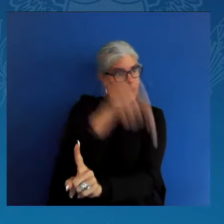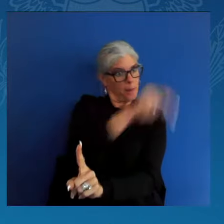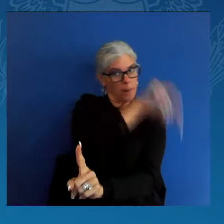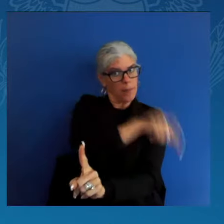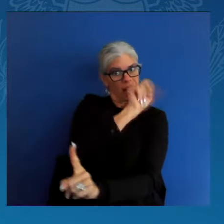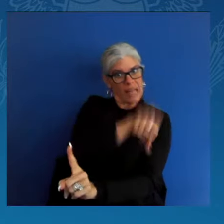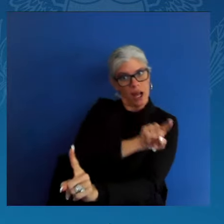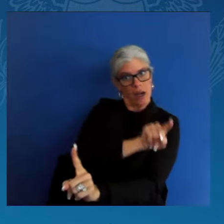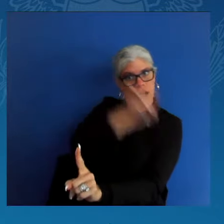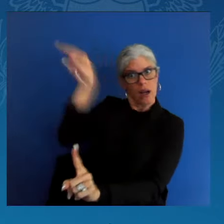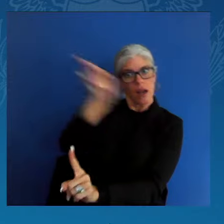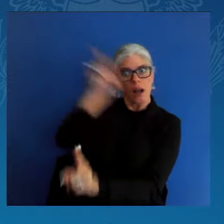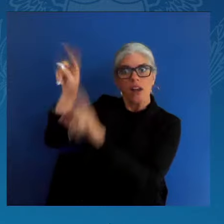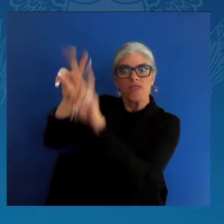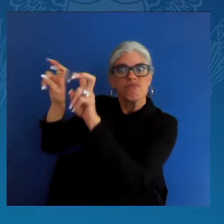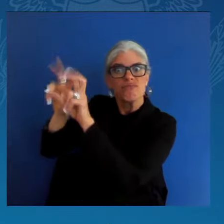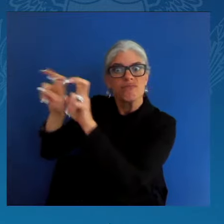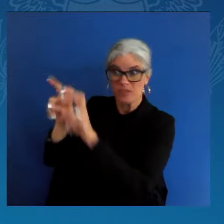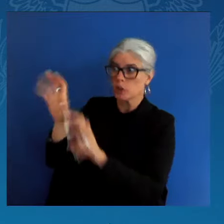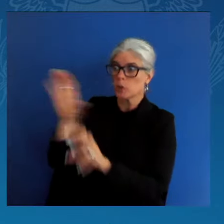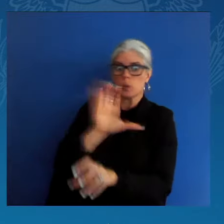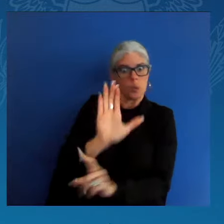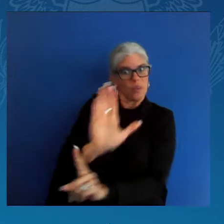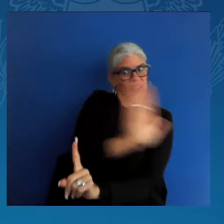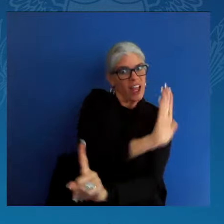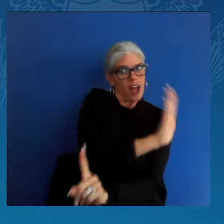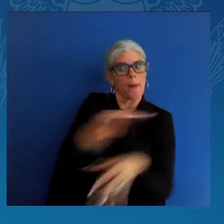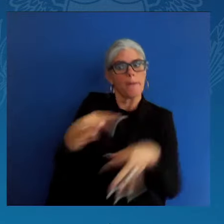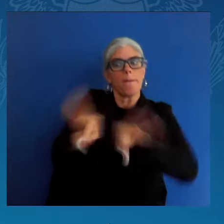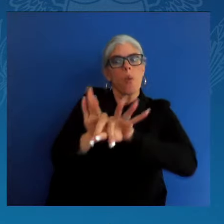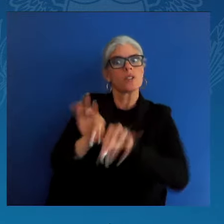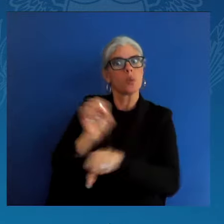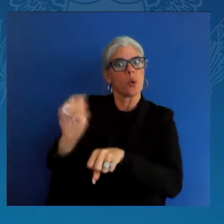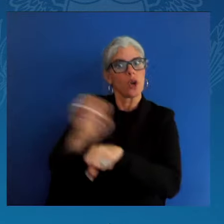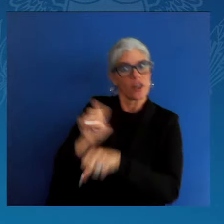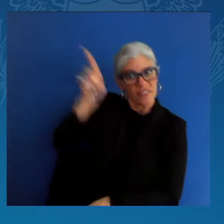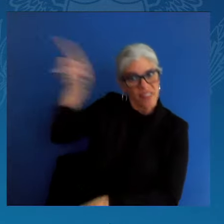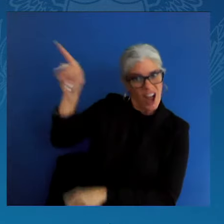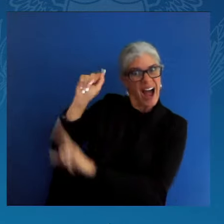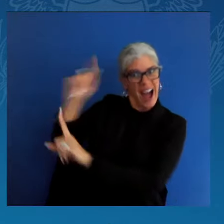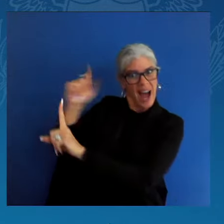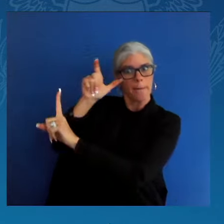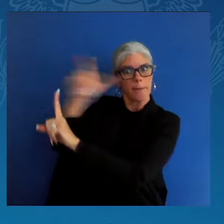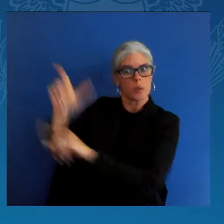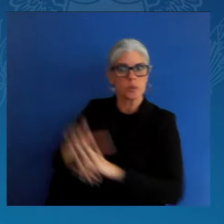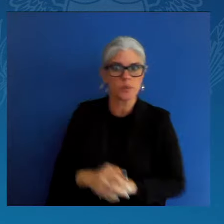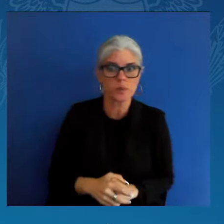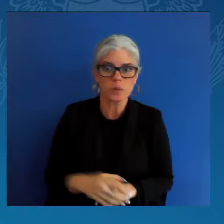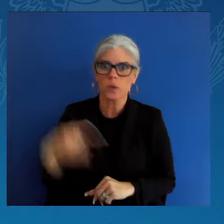that involves surface elements for Artemus, Japan and a pressurized crew Rover,